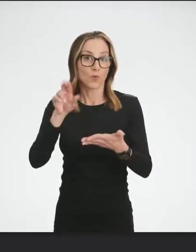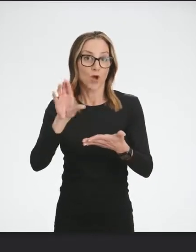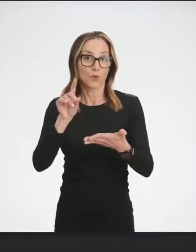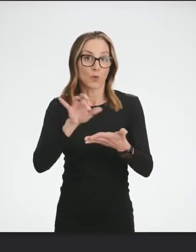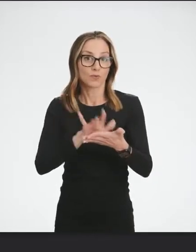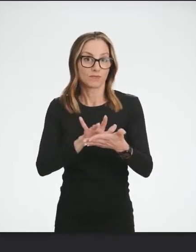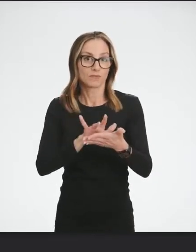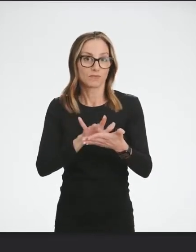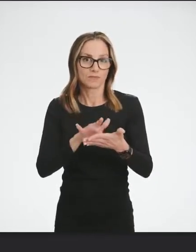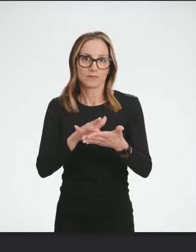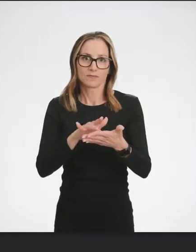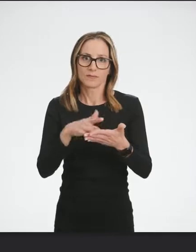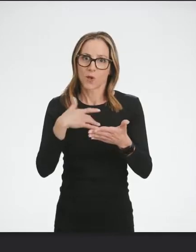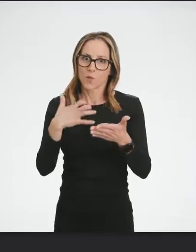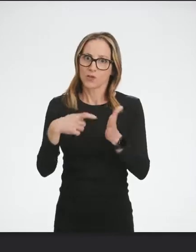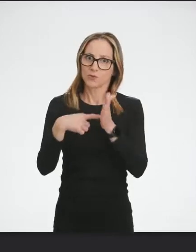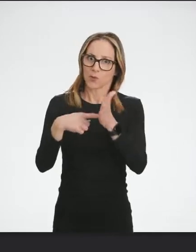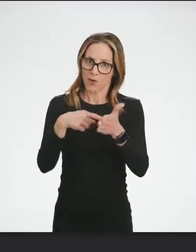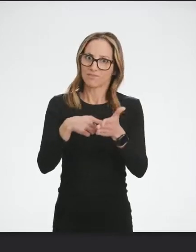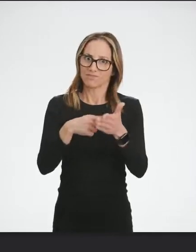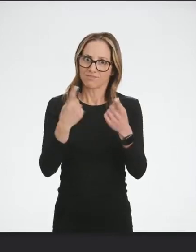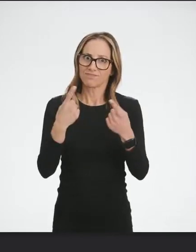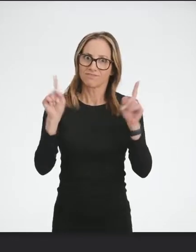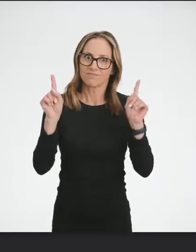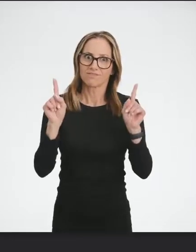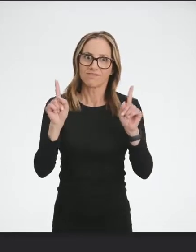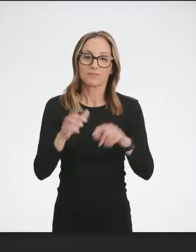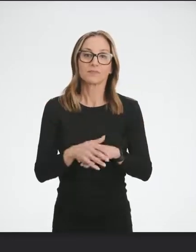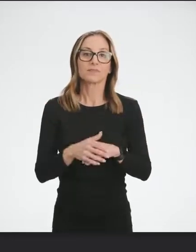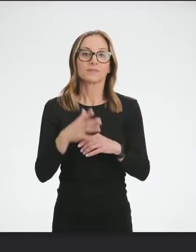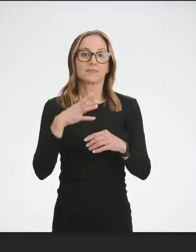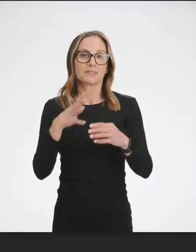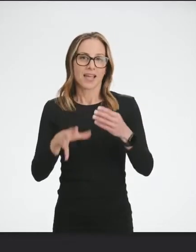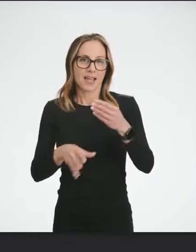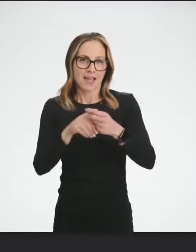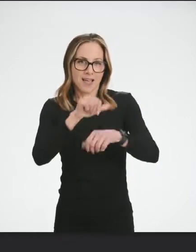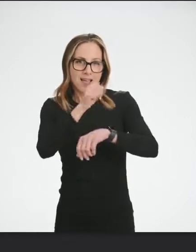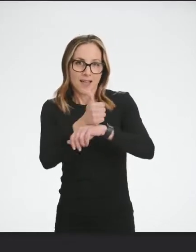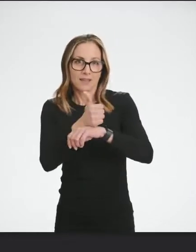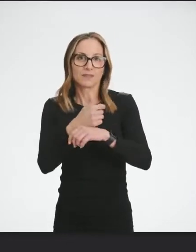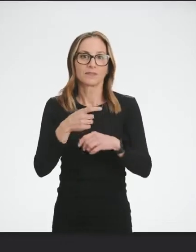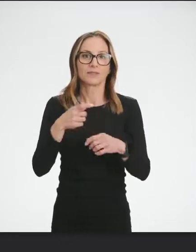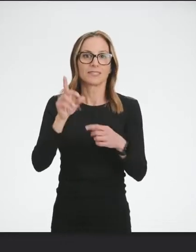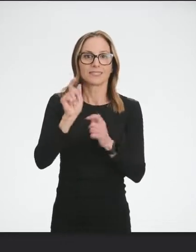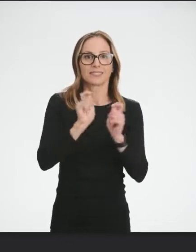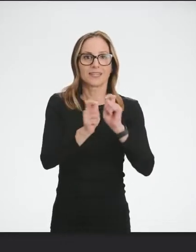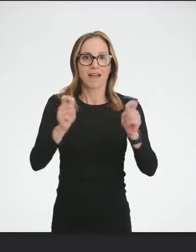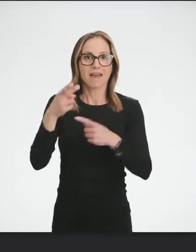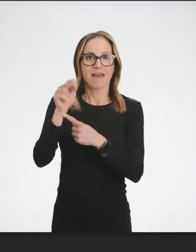I'll add in the delegate handler in Xcode. .